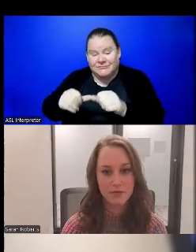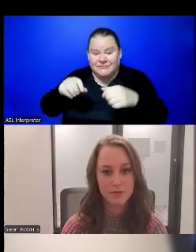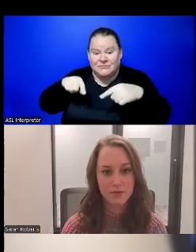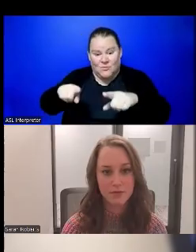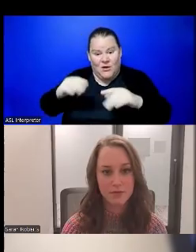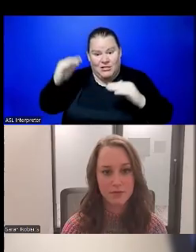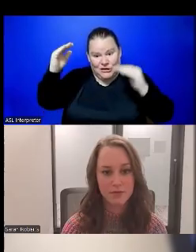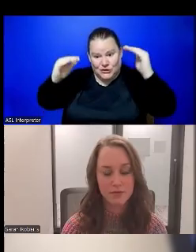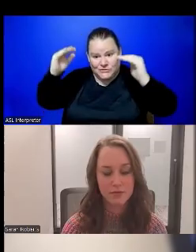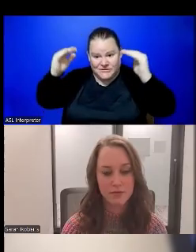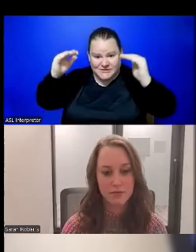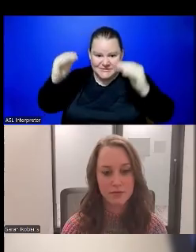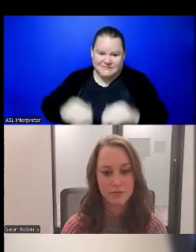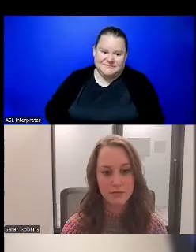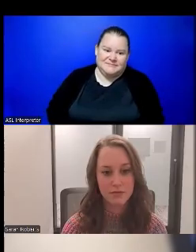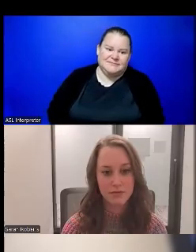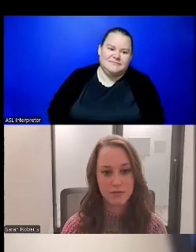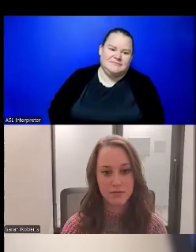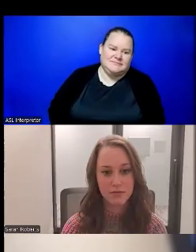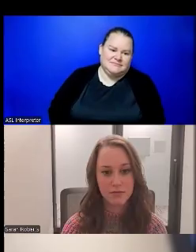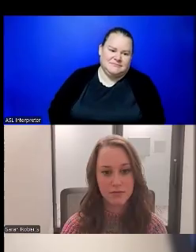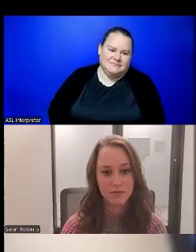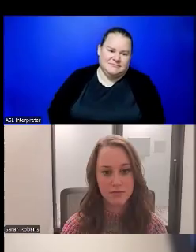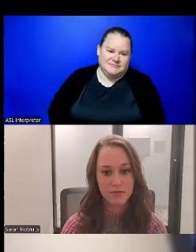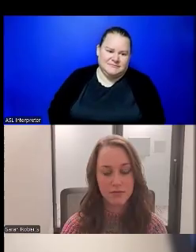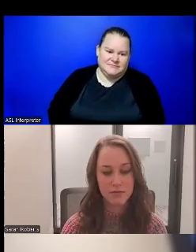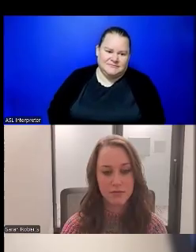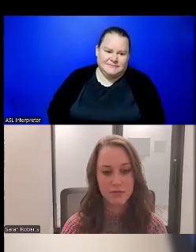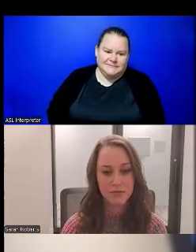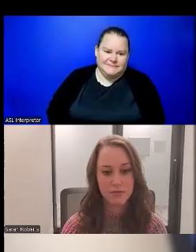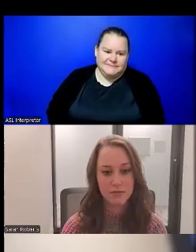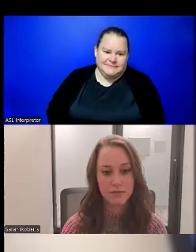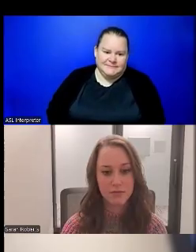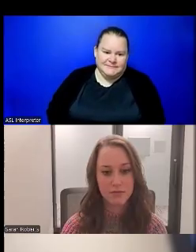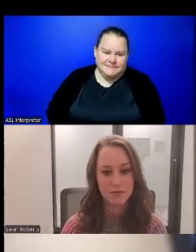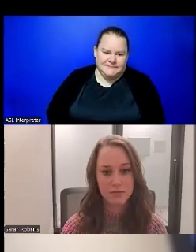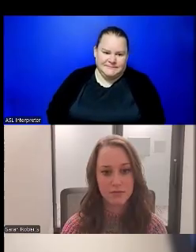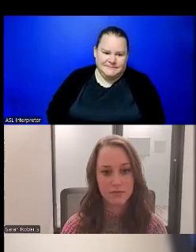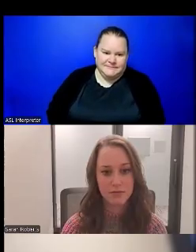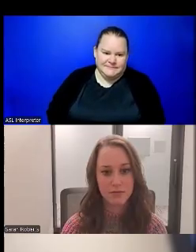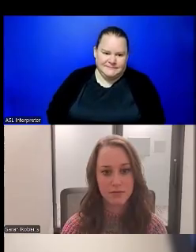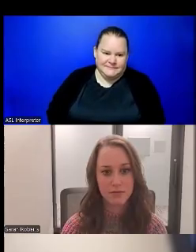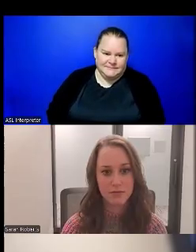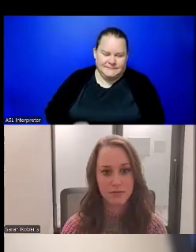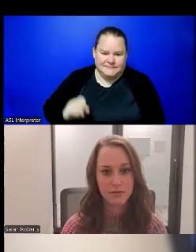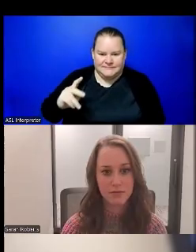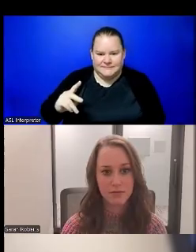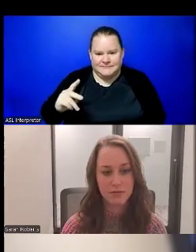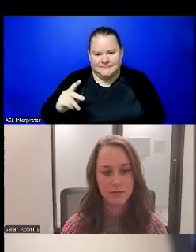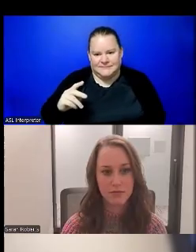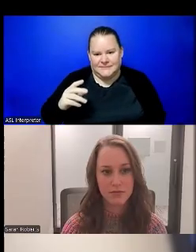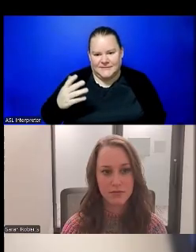Okay, next. Okay. I think I'll anybody you can take over camera put I was going to do this one, or you were going to, I guess I'll take